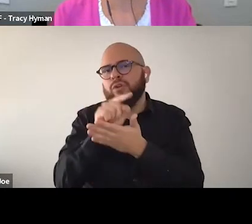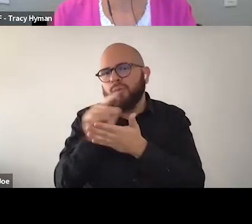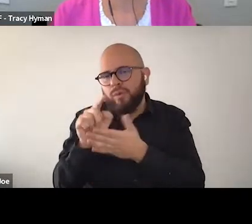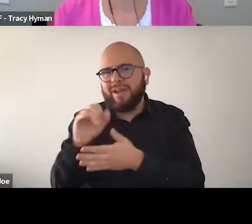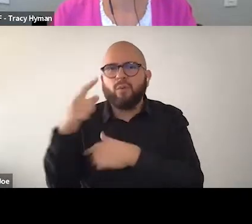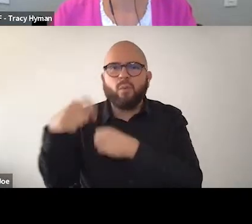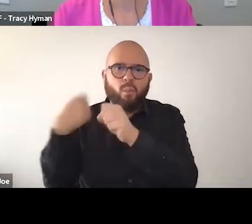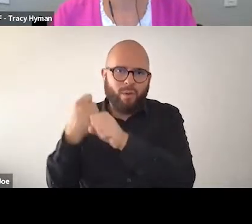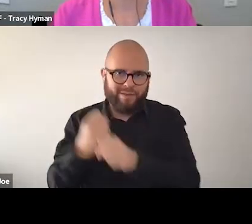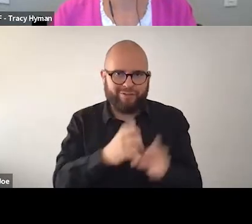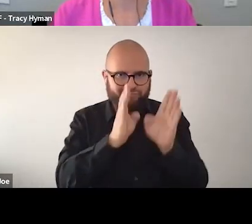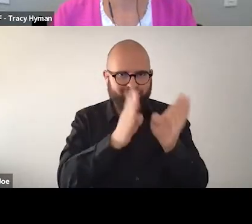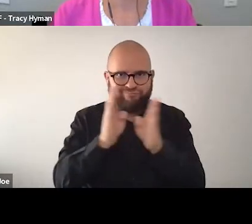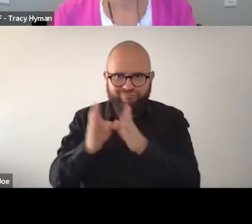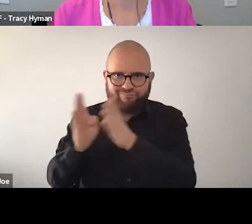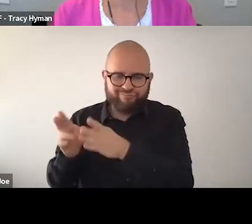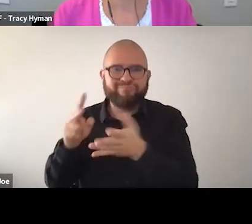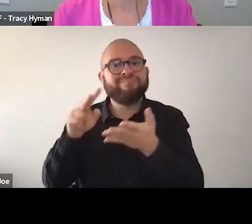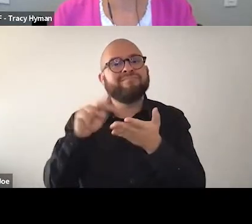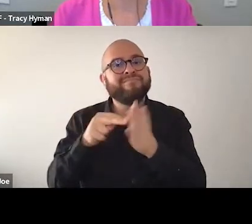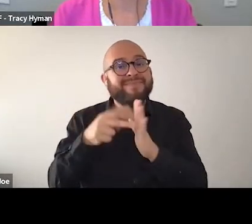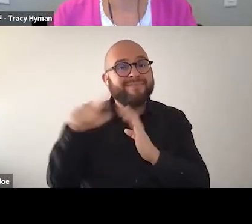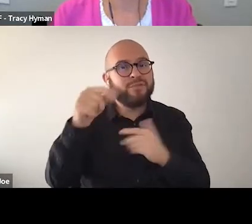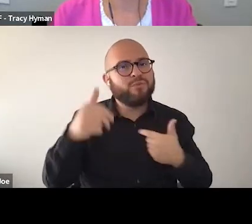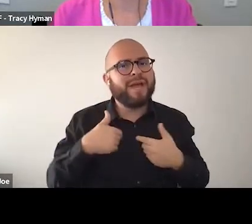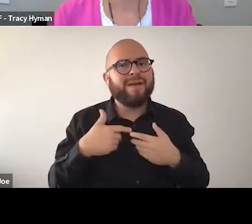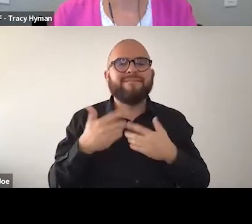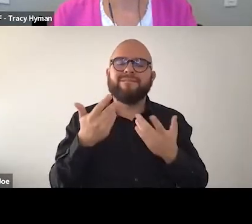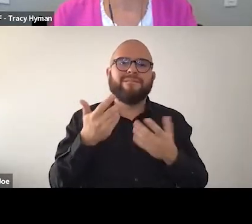So you get your flat rate for those uses.